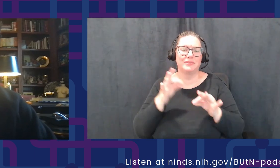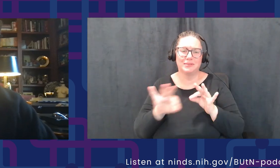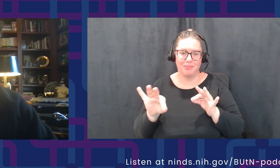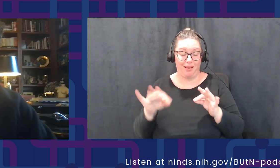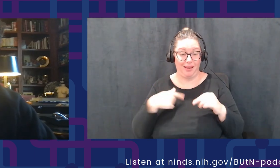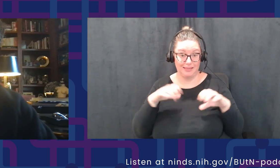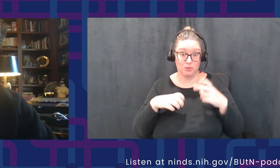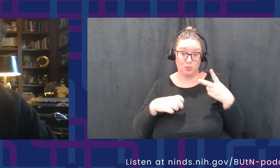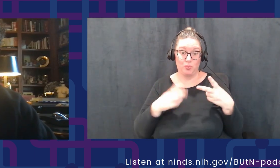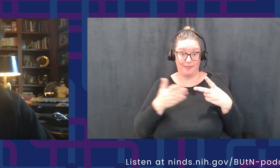I did two things.